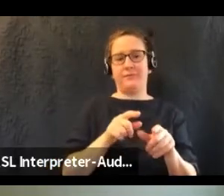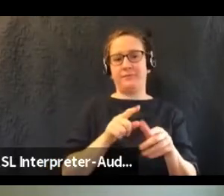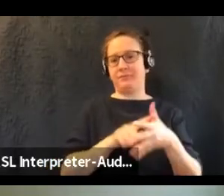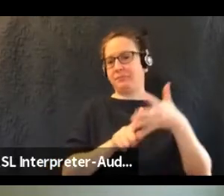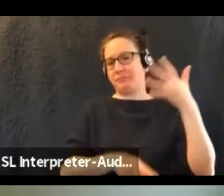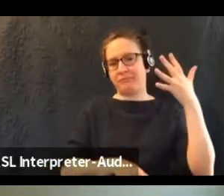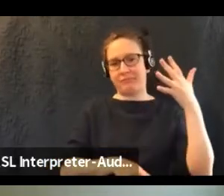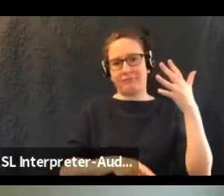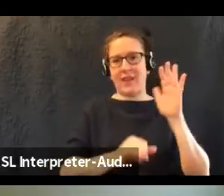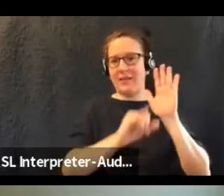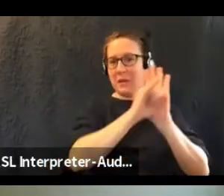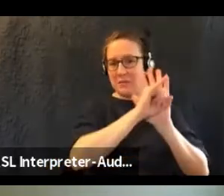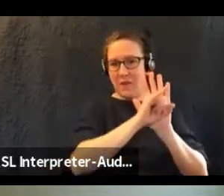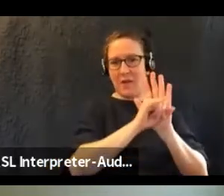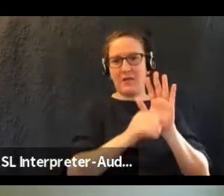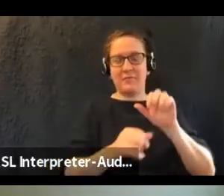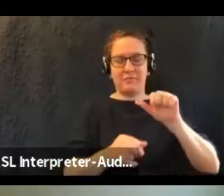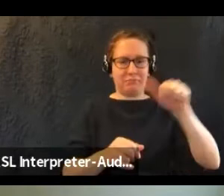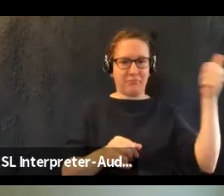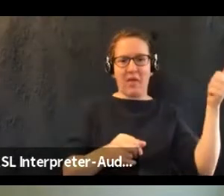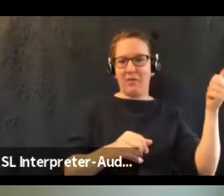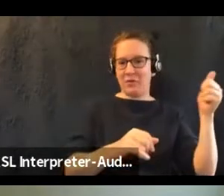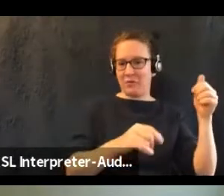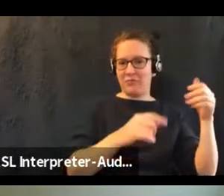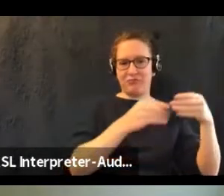and identify with other identities.